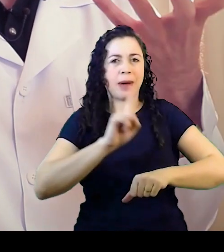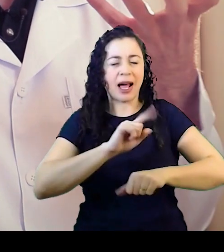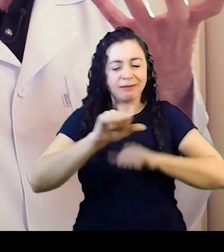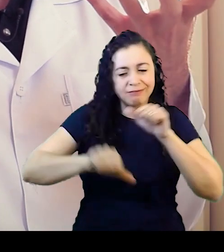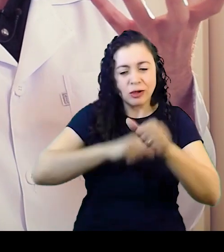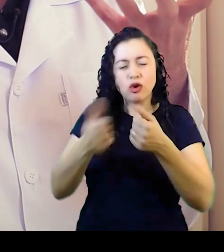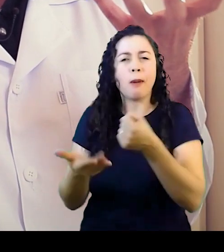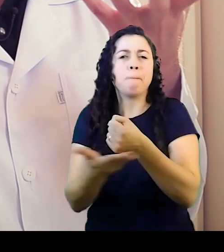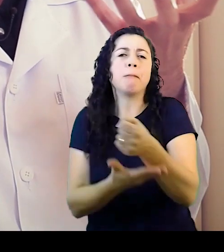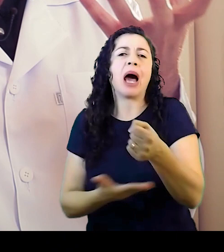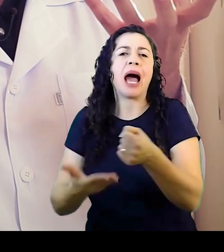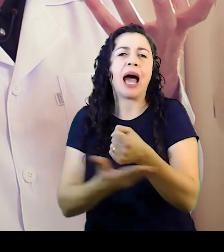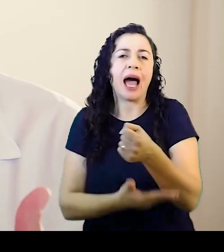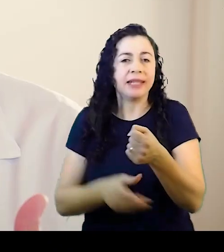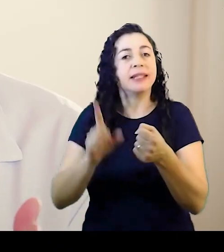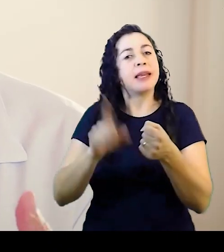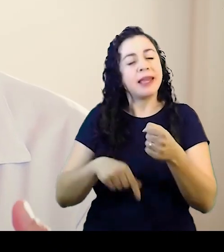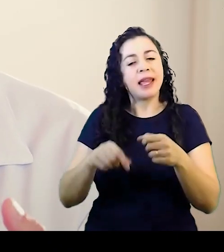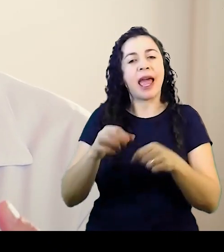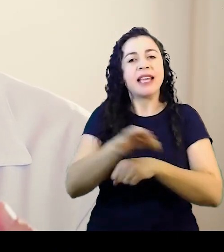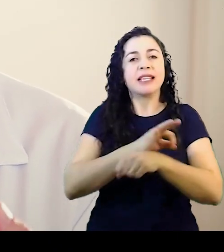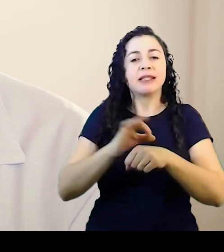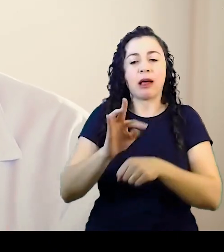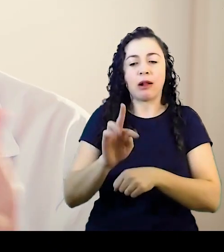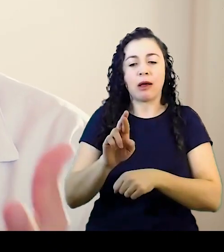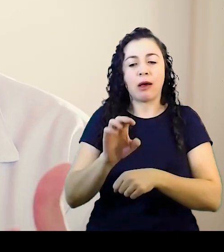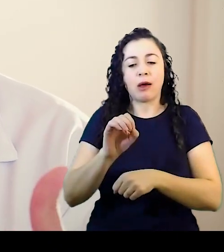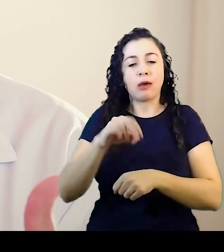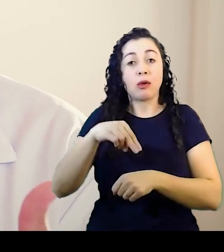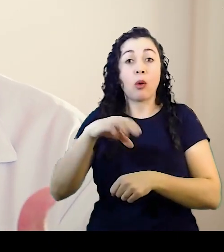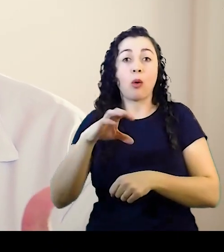primary stage, which is what we call stem cell. This cell can become any cell in